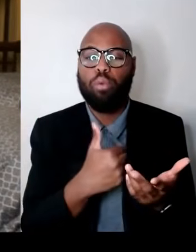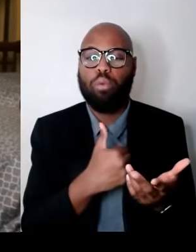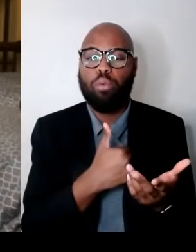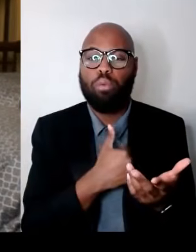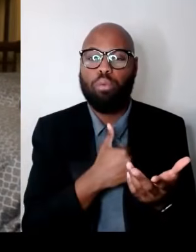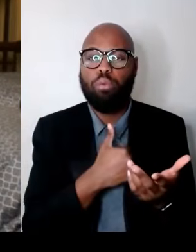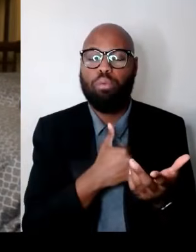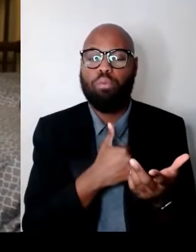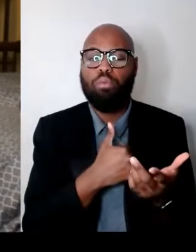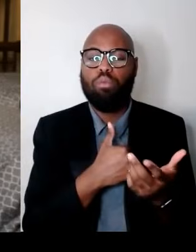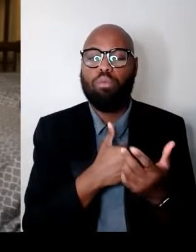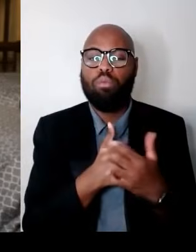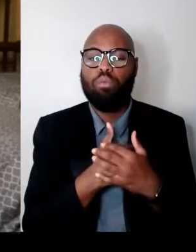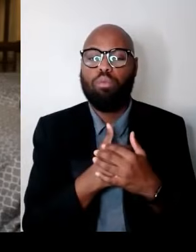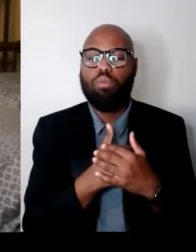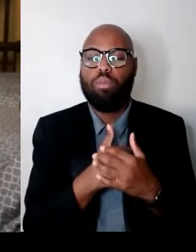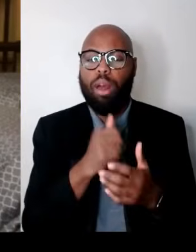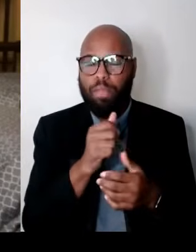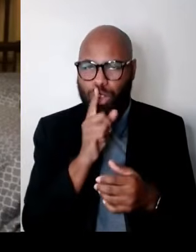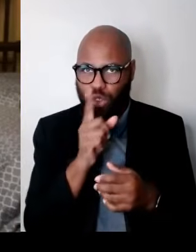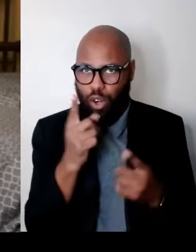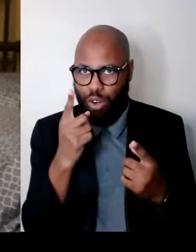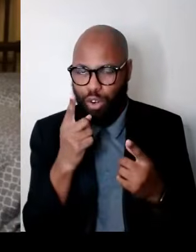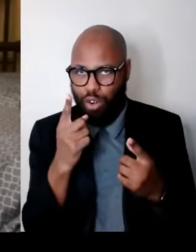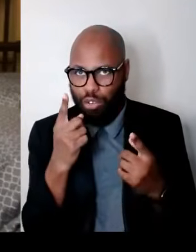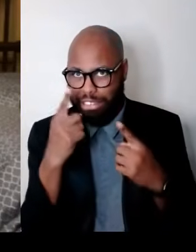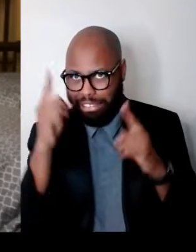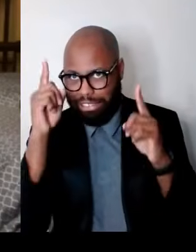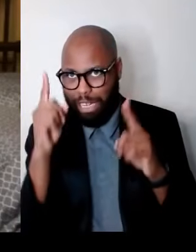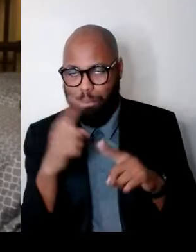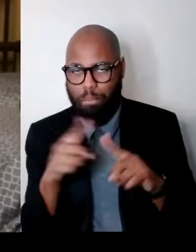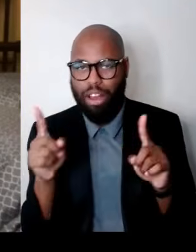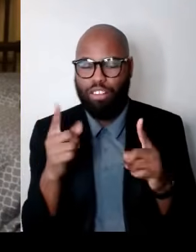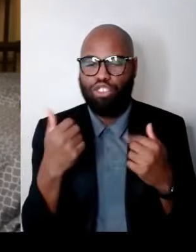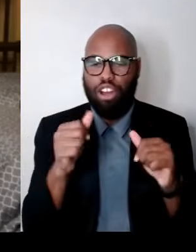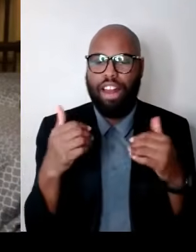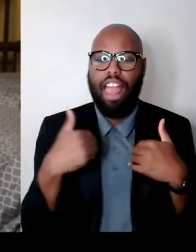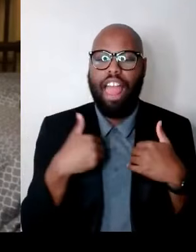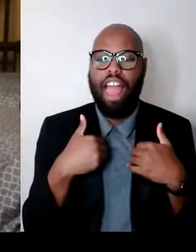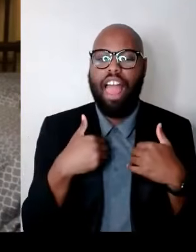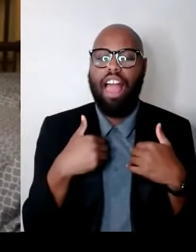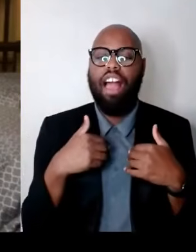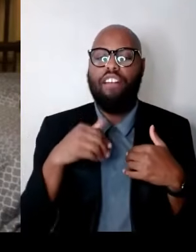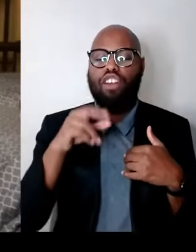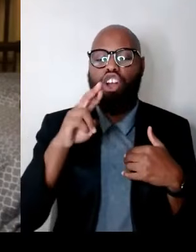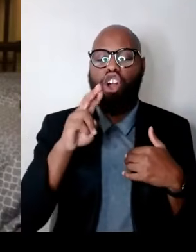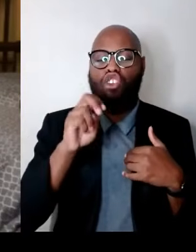I'm not sure we're succeeding either, but we're trying to have a reckoning about our narrative as a nation,